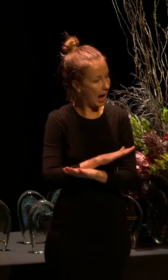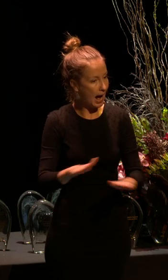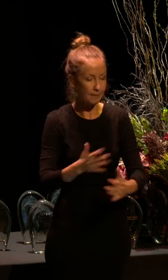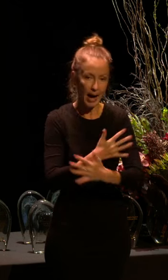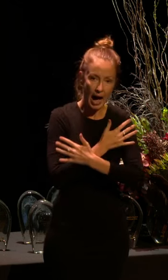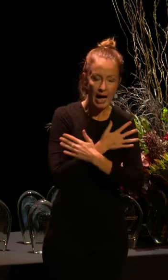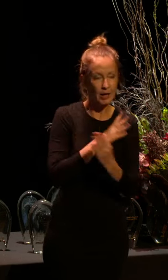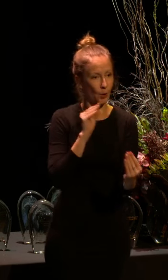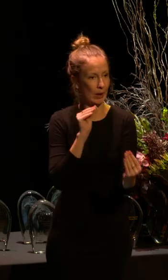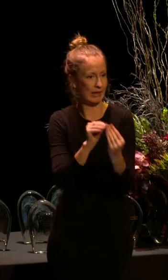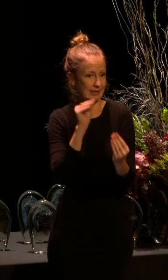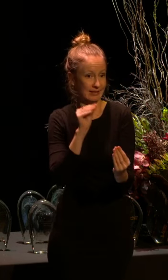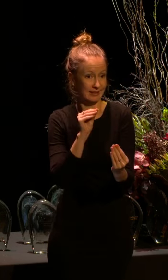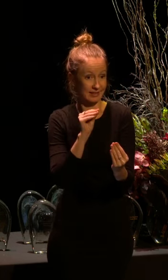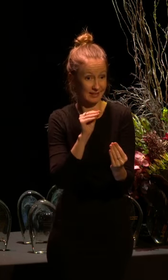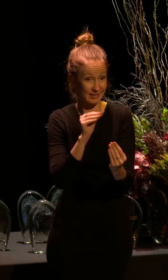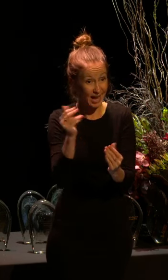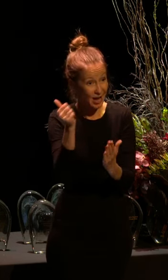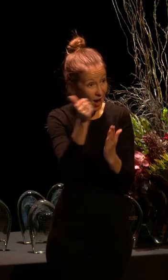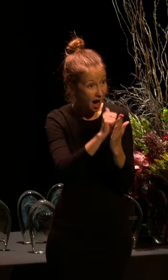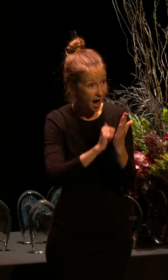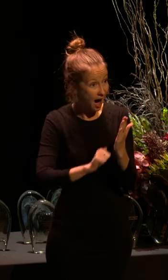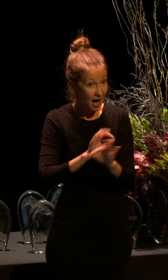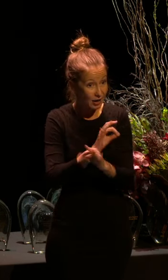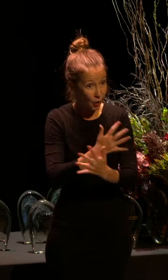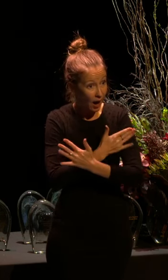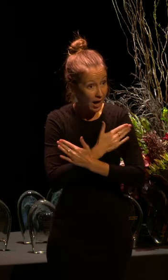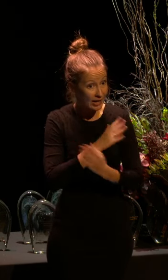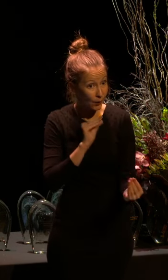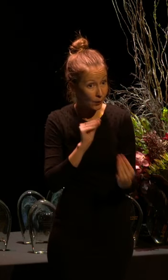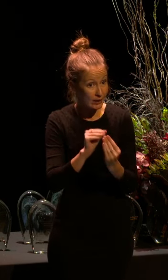Can you imagine an arts sector gathering without hugs or kisses?!